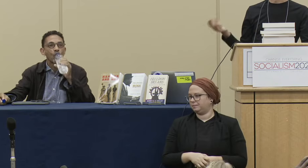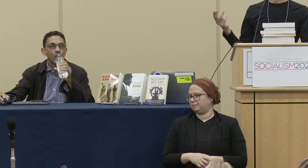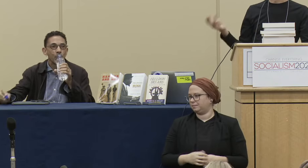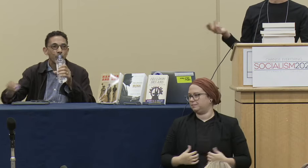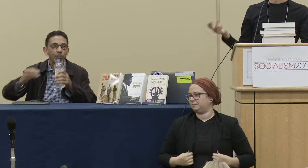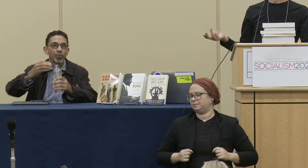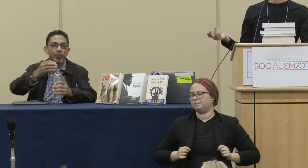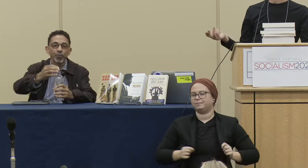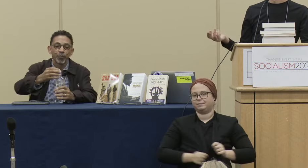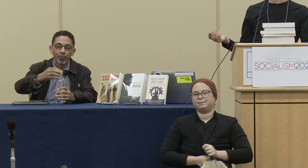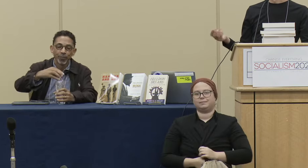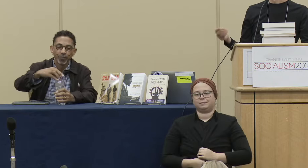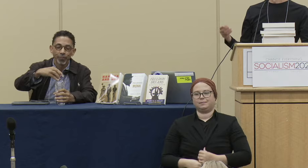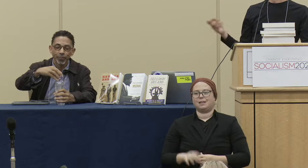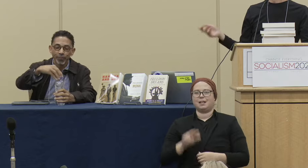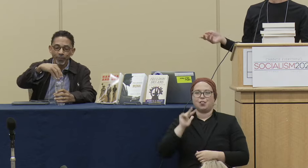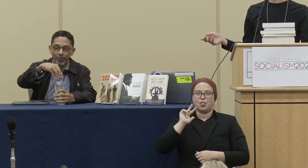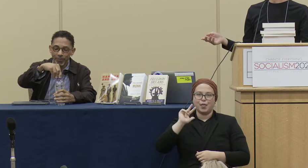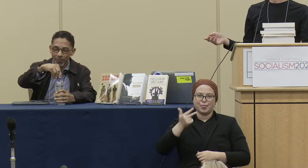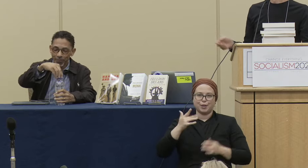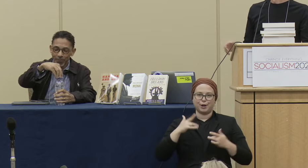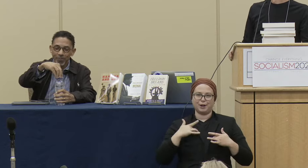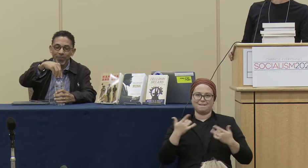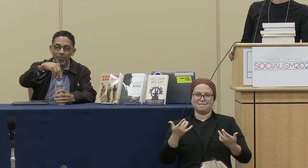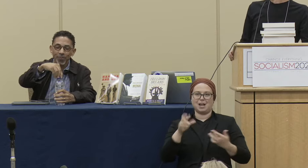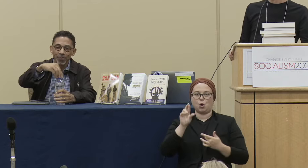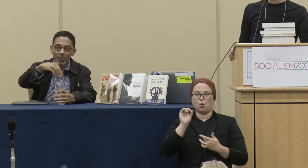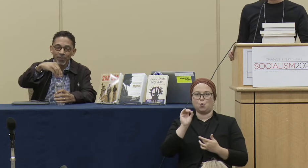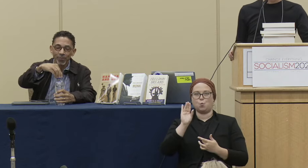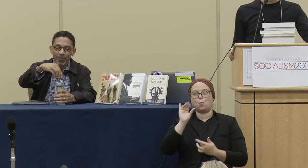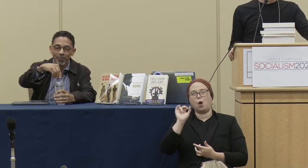This is the third event Robin